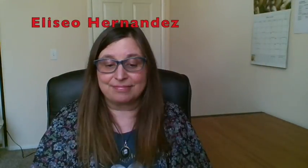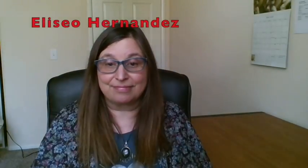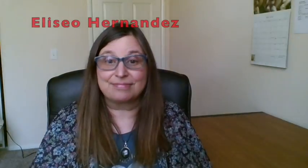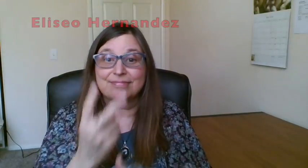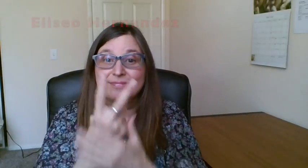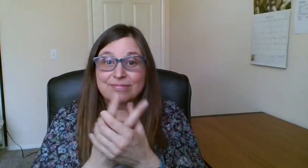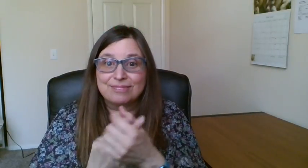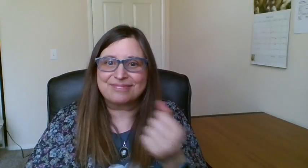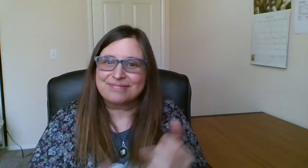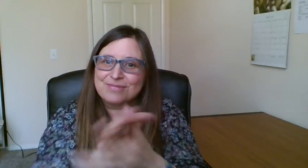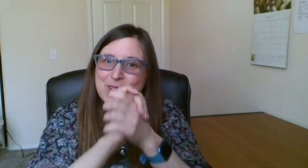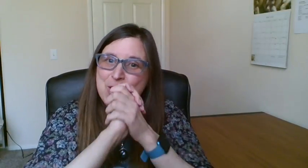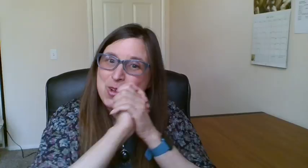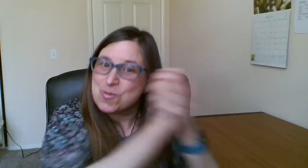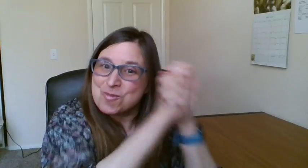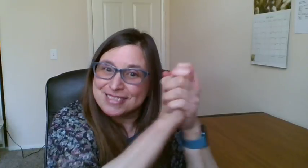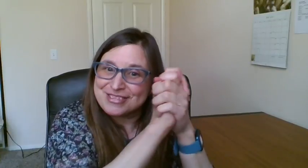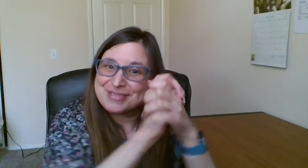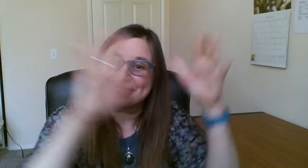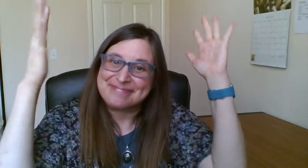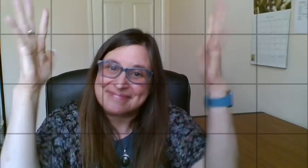Congratulations outstanding job.